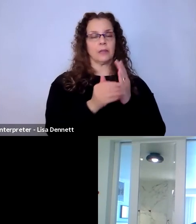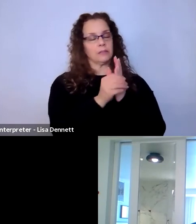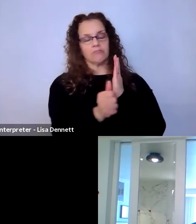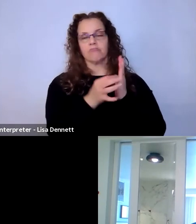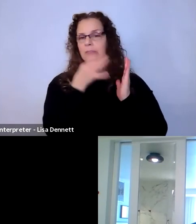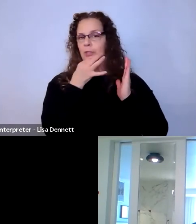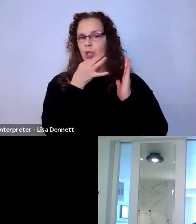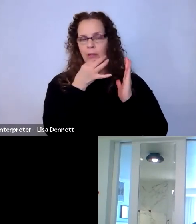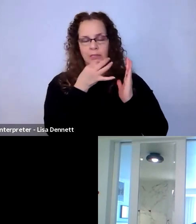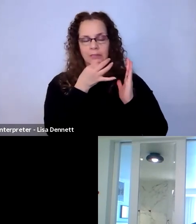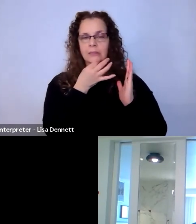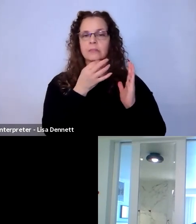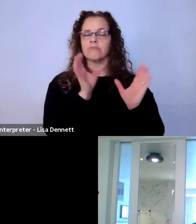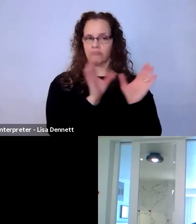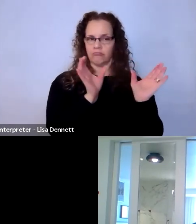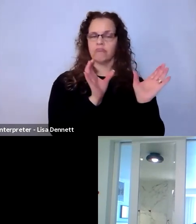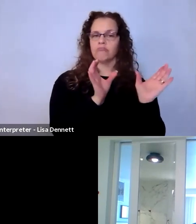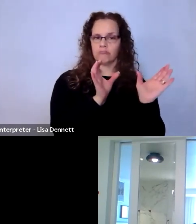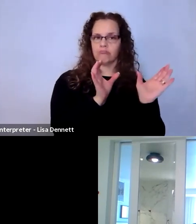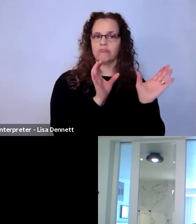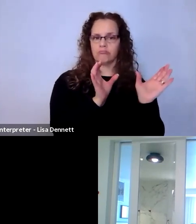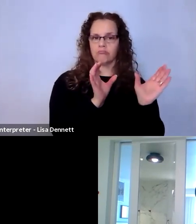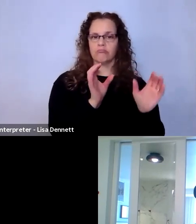credential they've also got they also have another one that's more of a